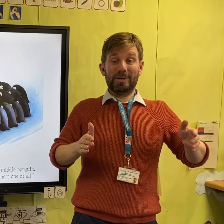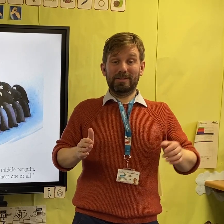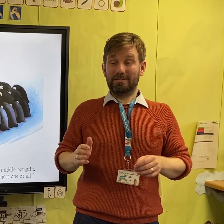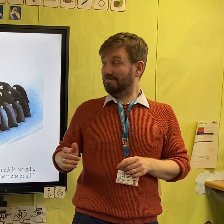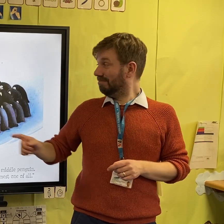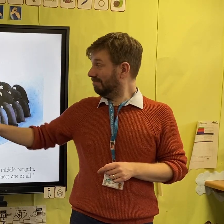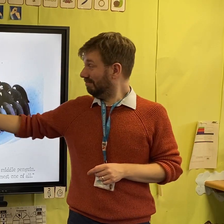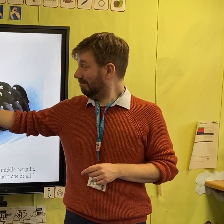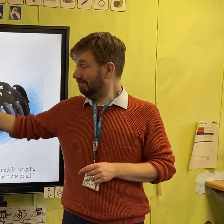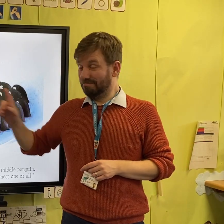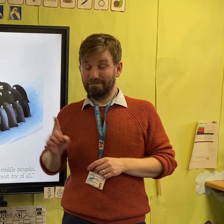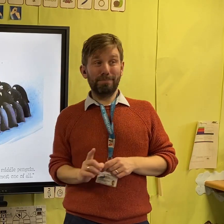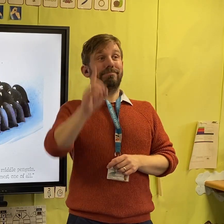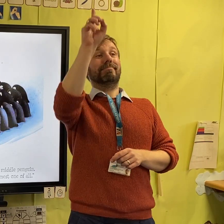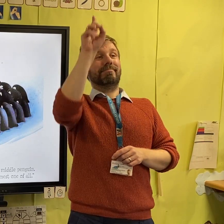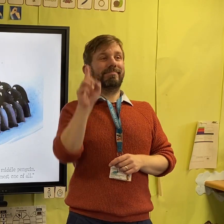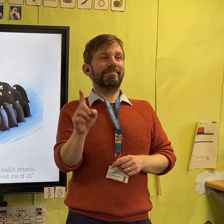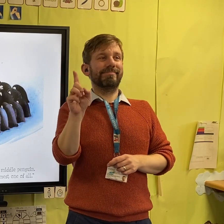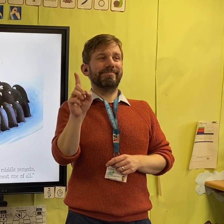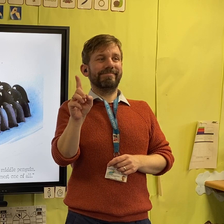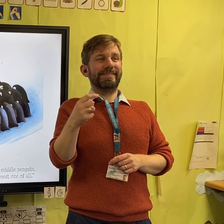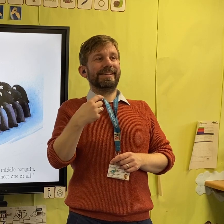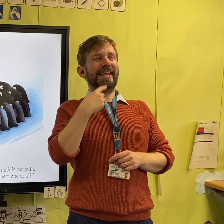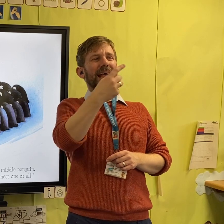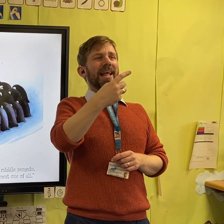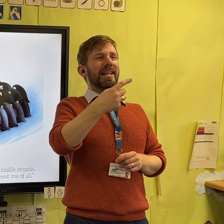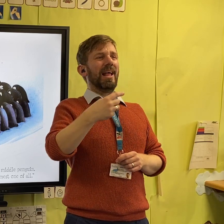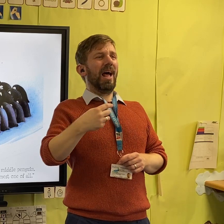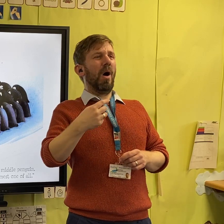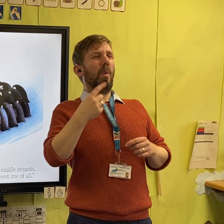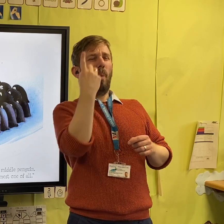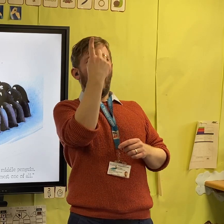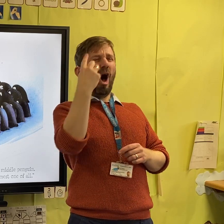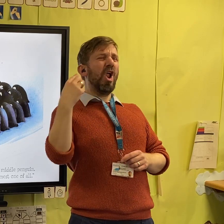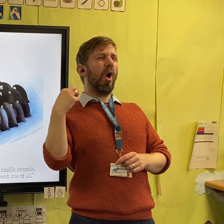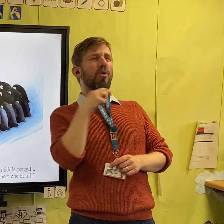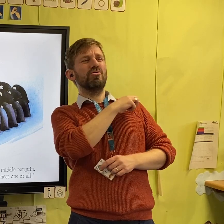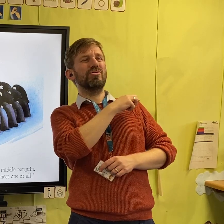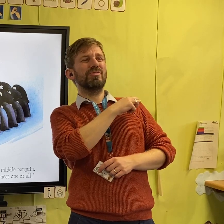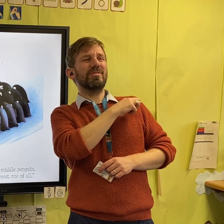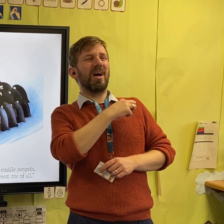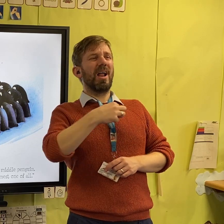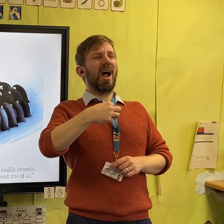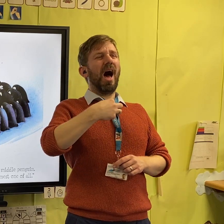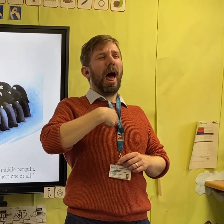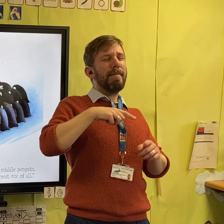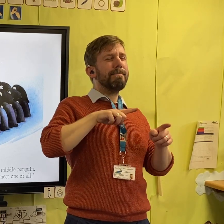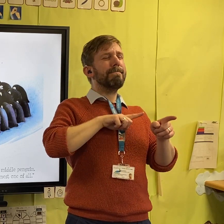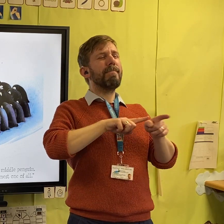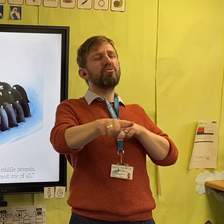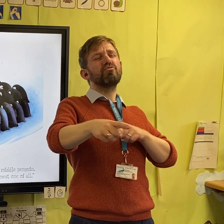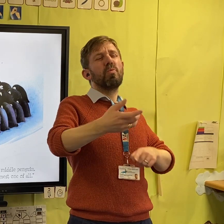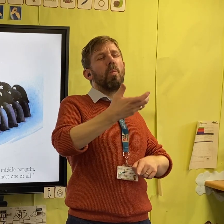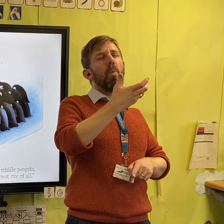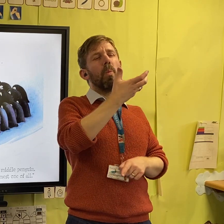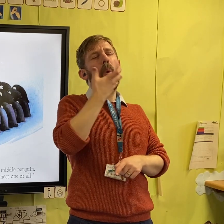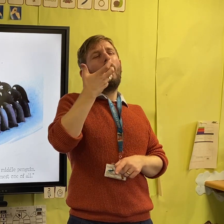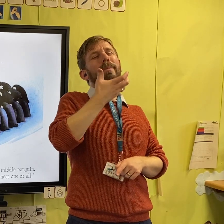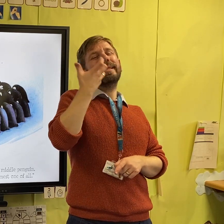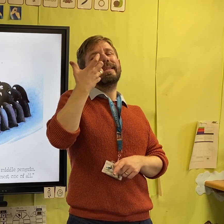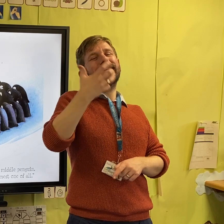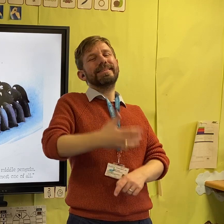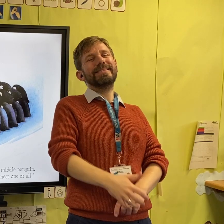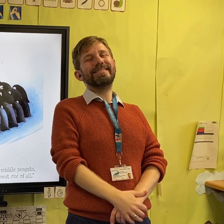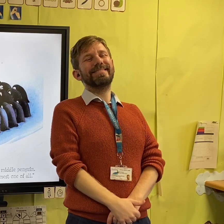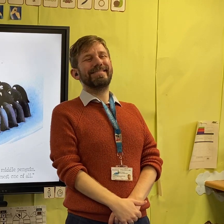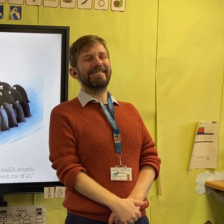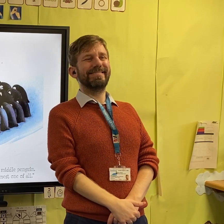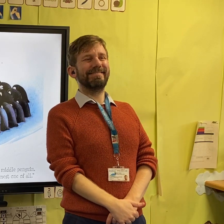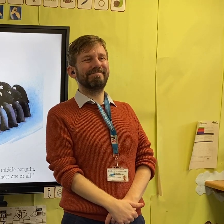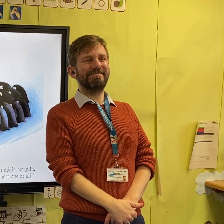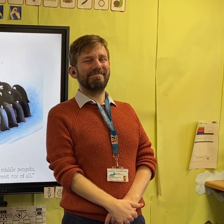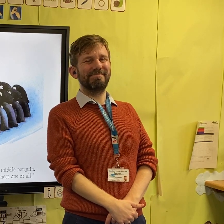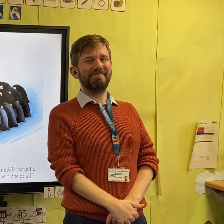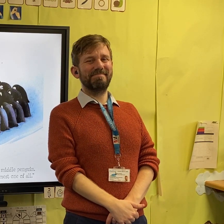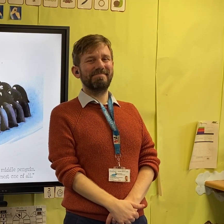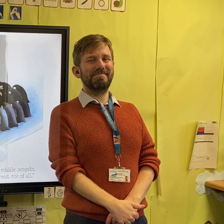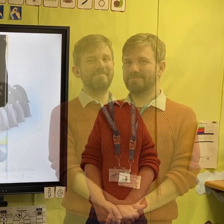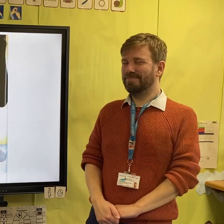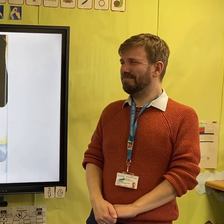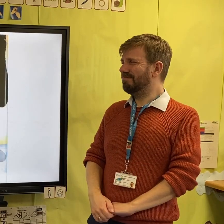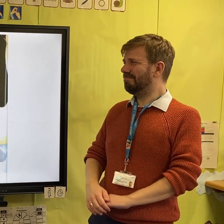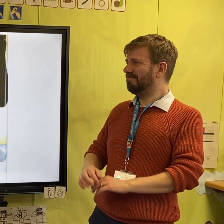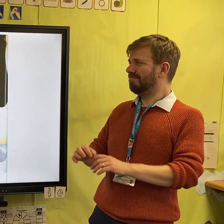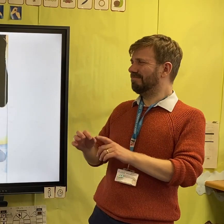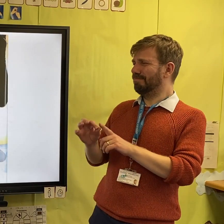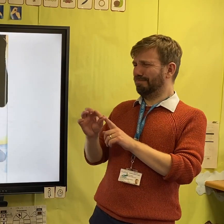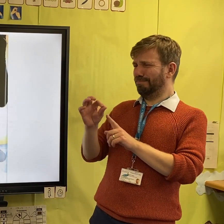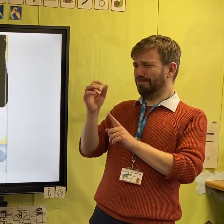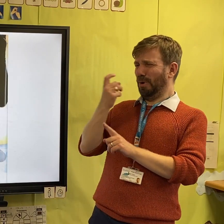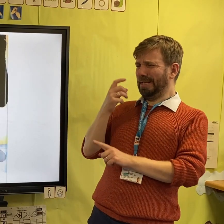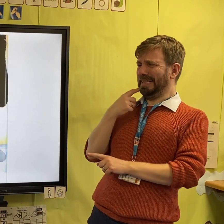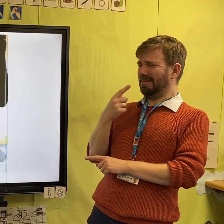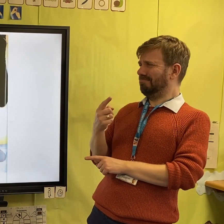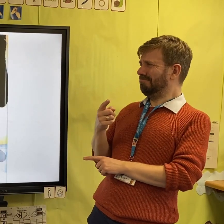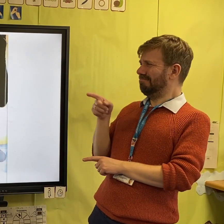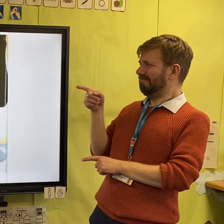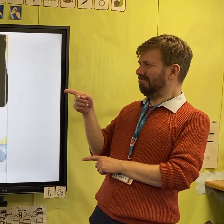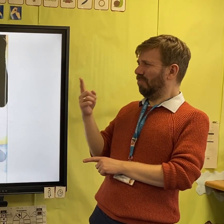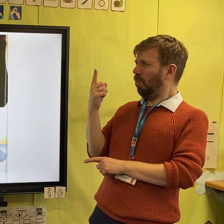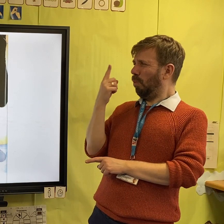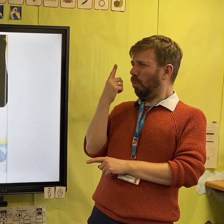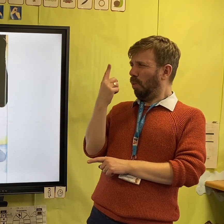penguin popped up he said there are a hundred of us and I'm the warmest one of all! Pipkin